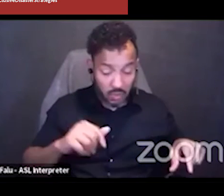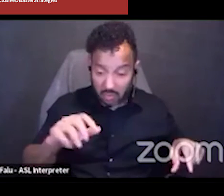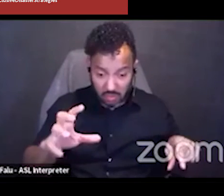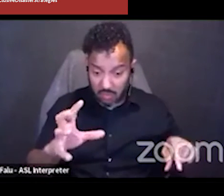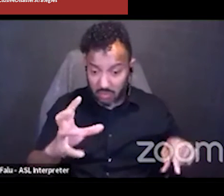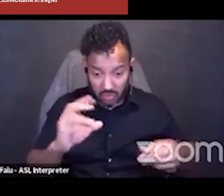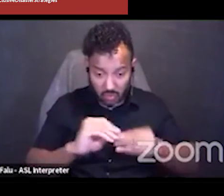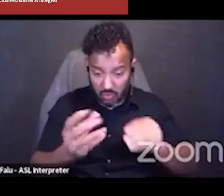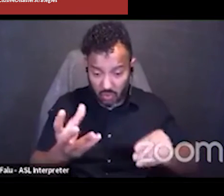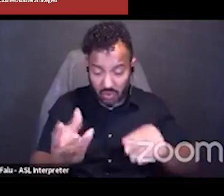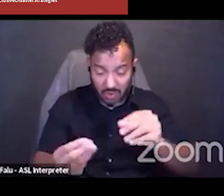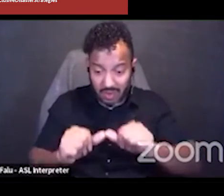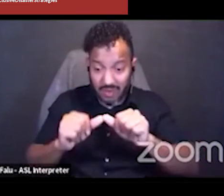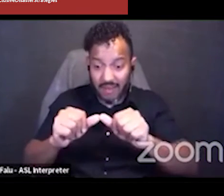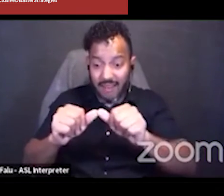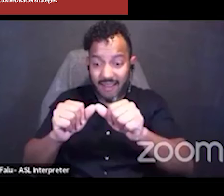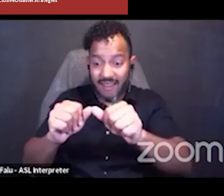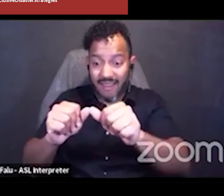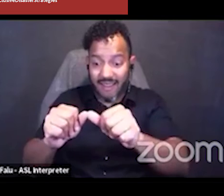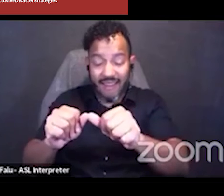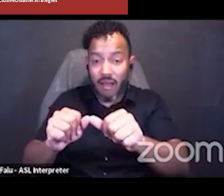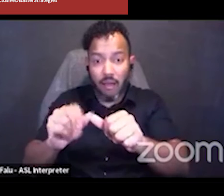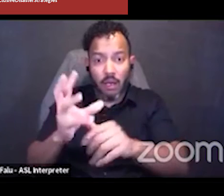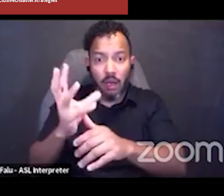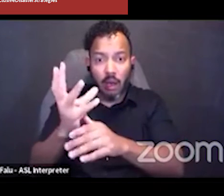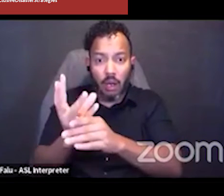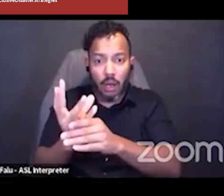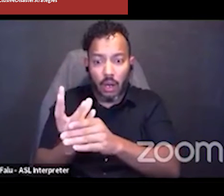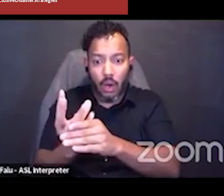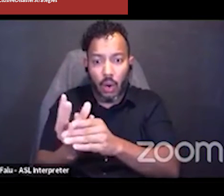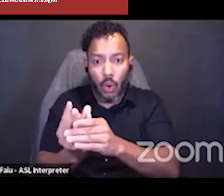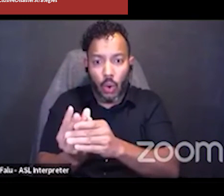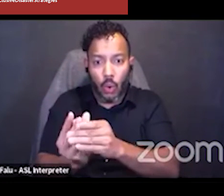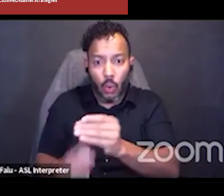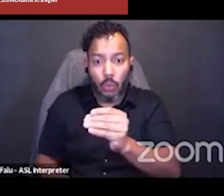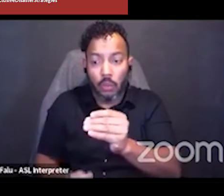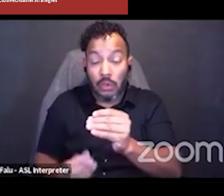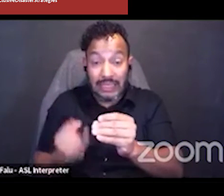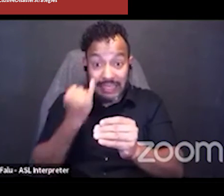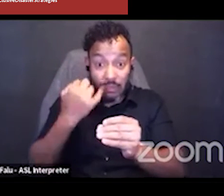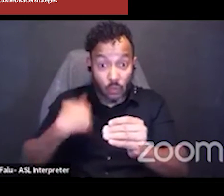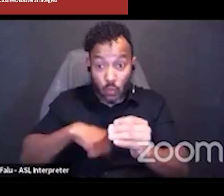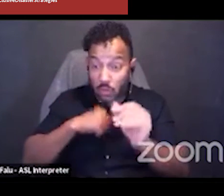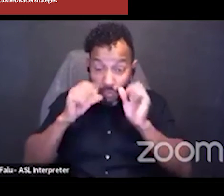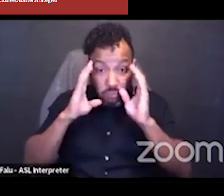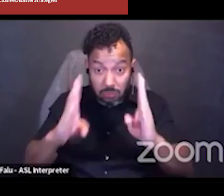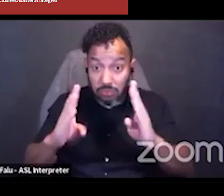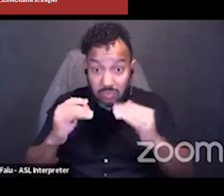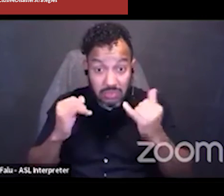If we do not begin addressing this now, we know this now, we need to begin addressing